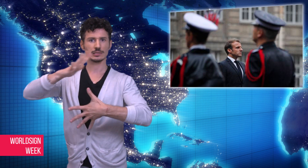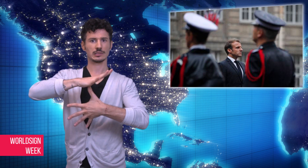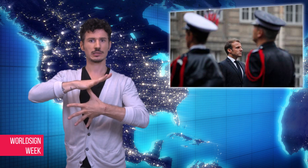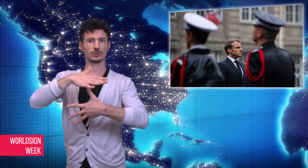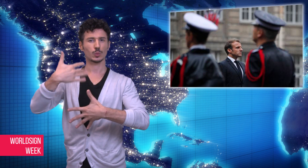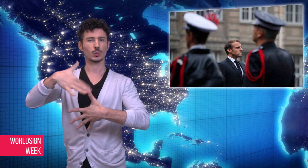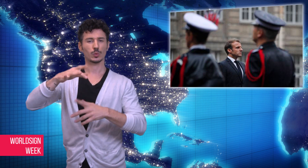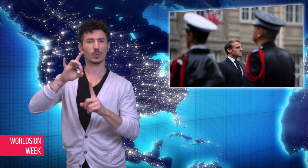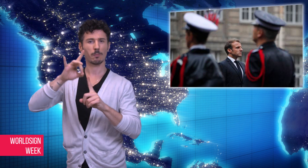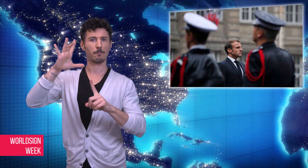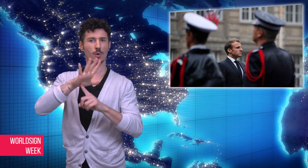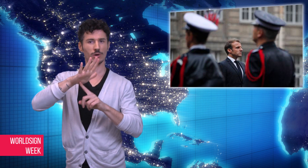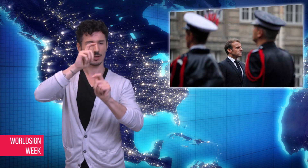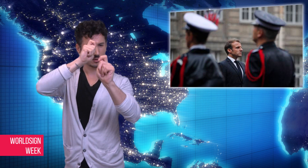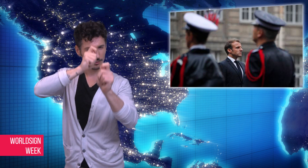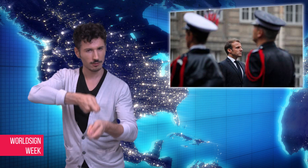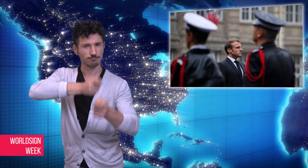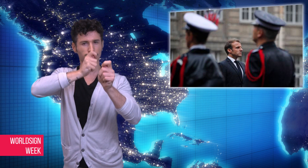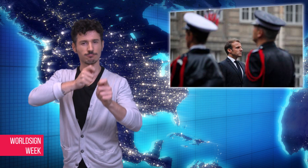service to the country.